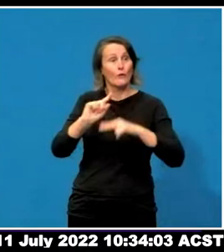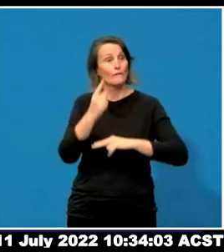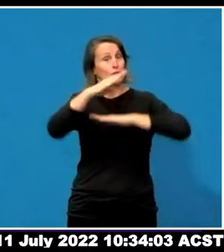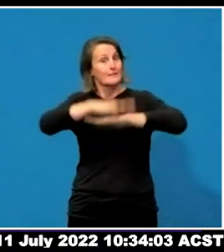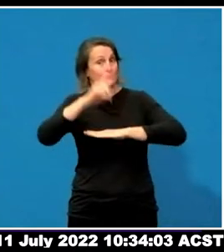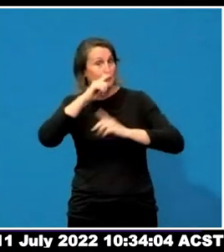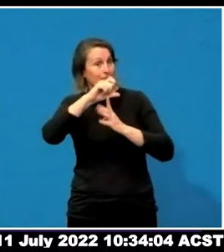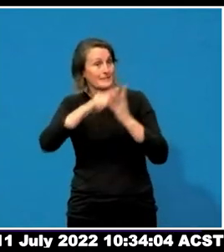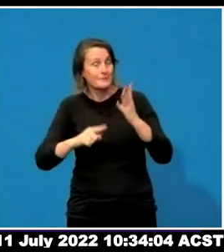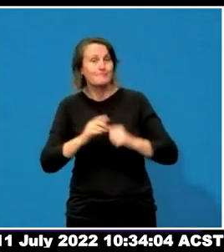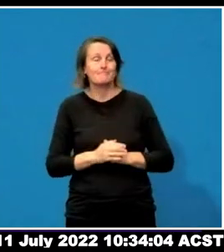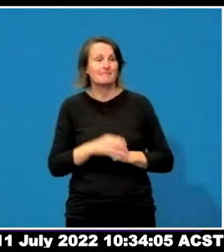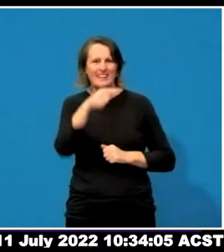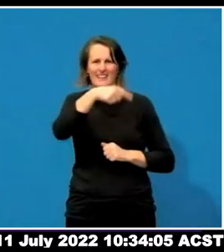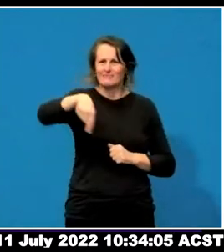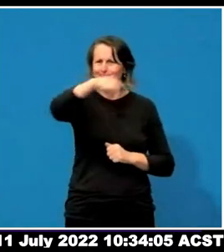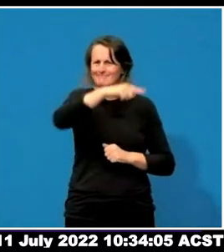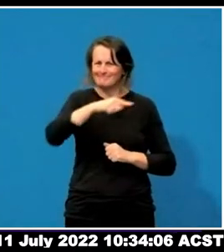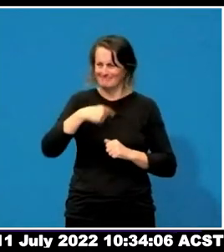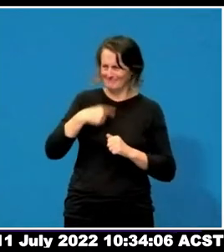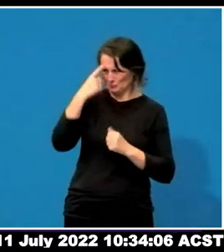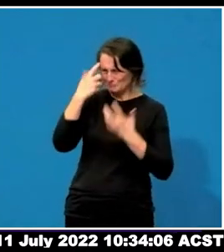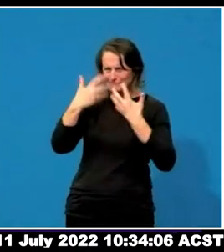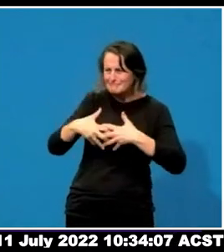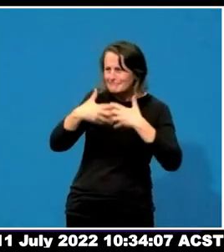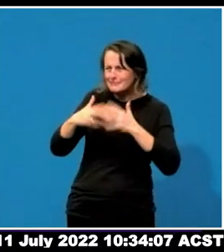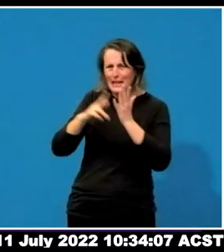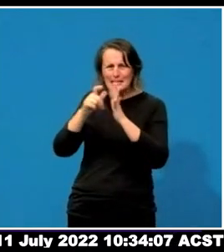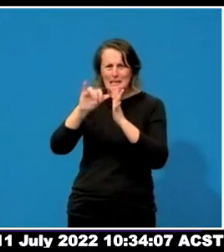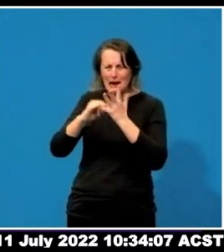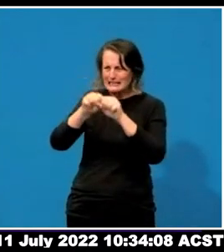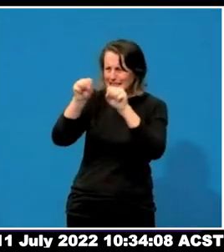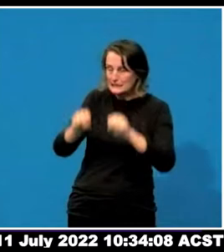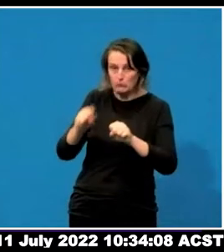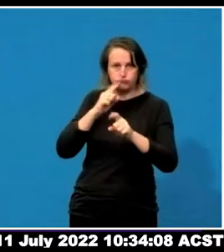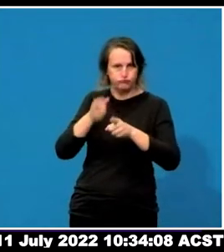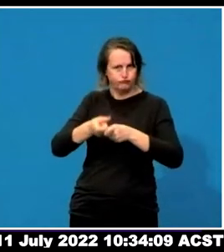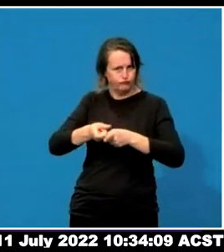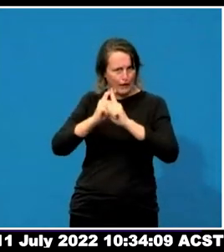in navigating the NDIS system by reason of its complexity and bureaucratic nature,